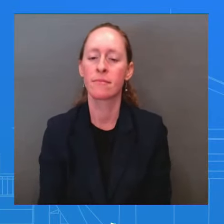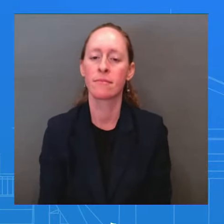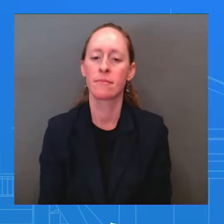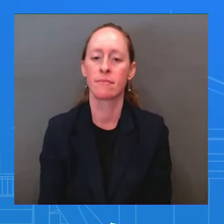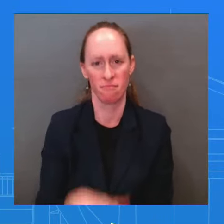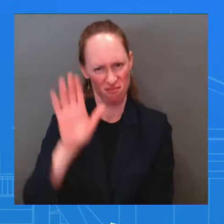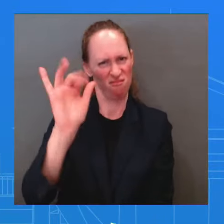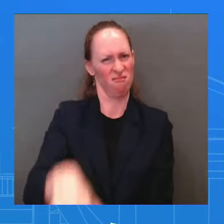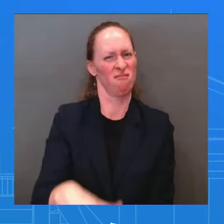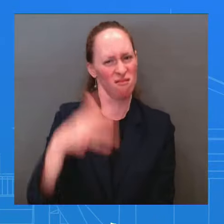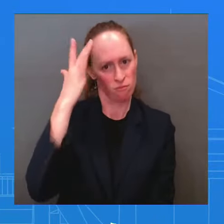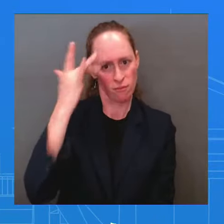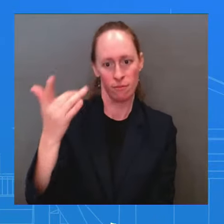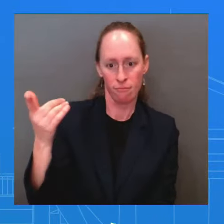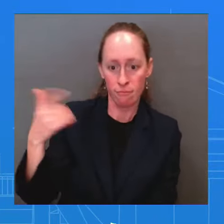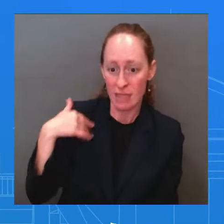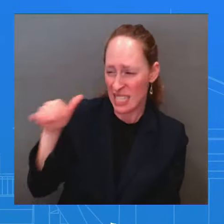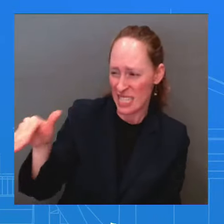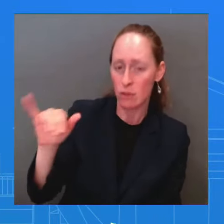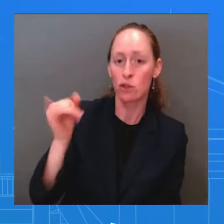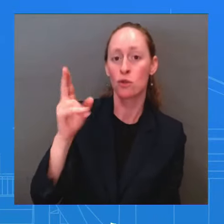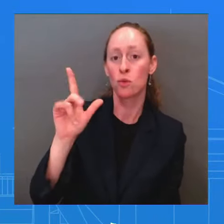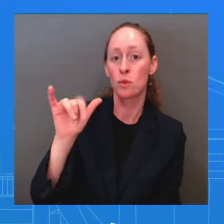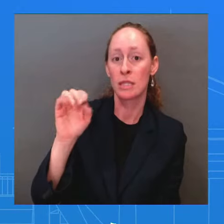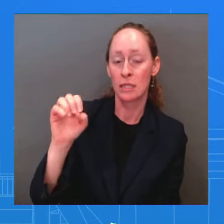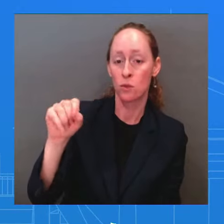and his Senior Advisor, Gene Sperling, go out to Detroit.